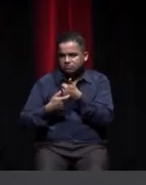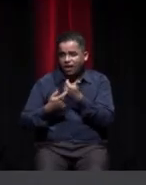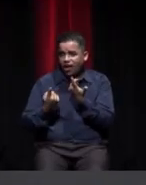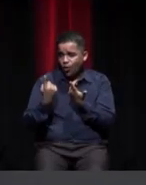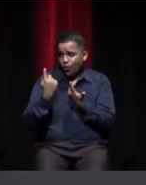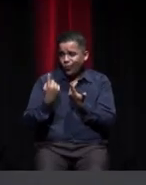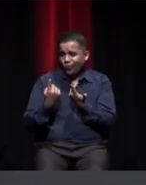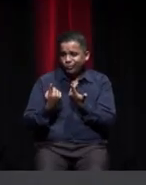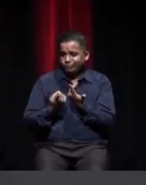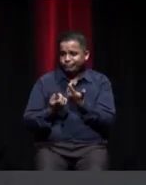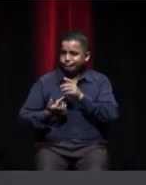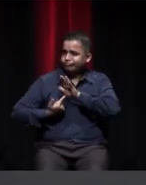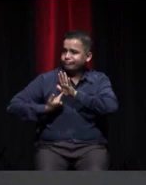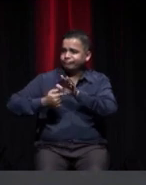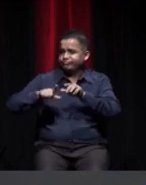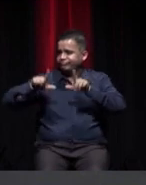we have, Eugênio?